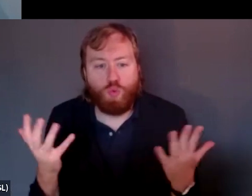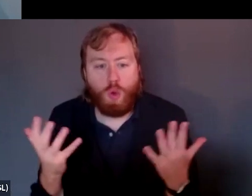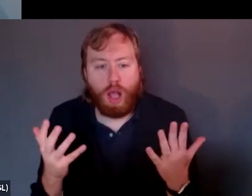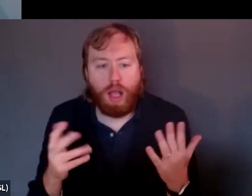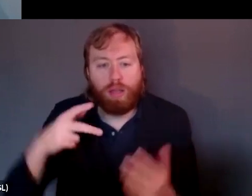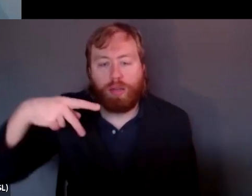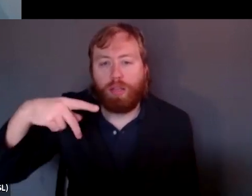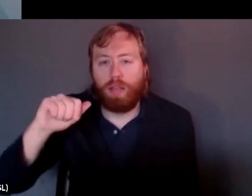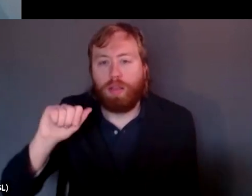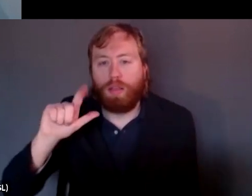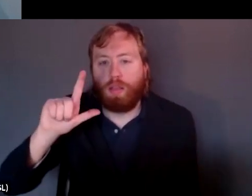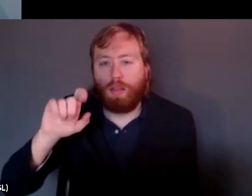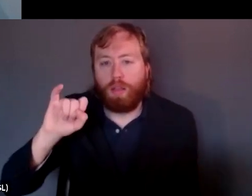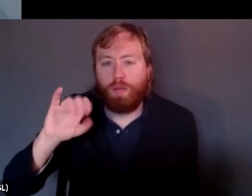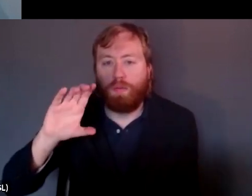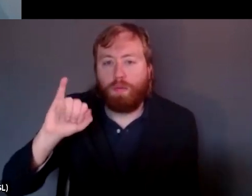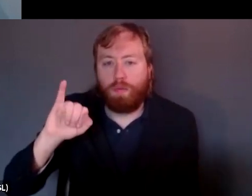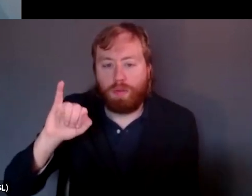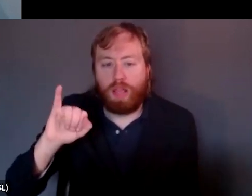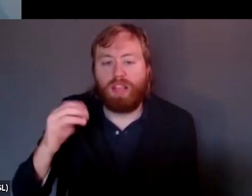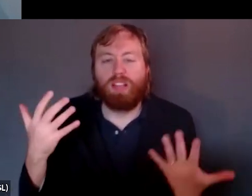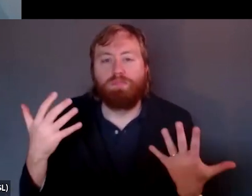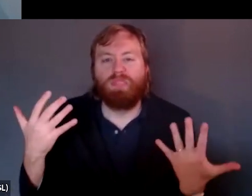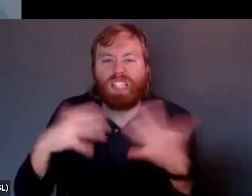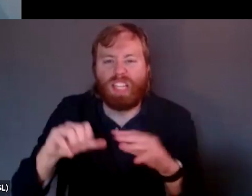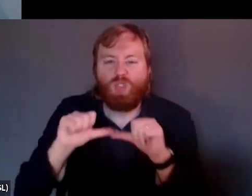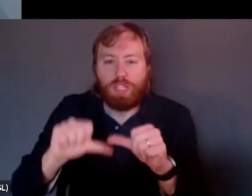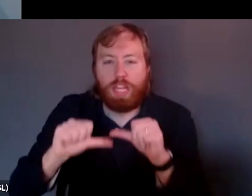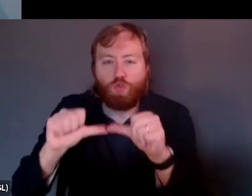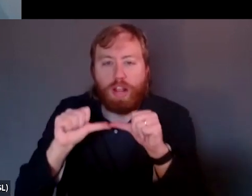and that's built into our toolset so that as a developer, I can run that